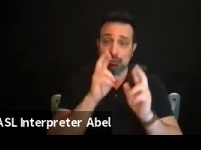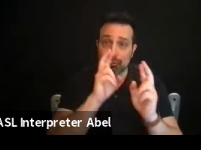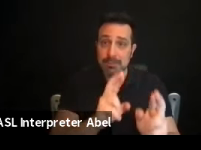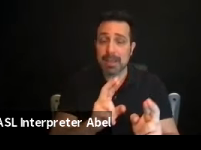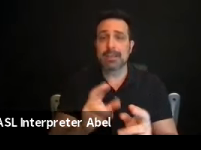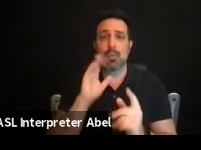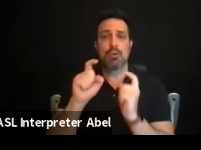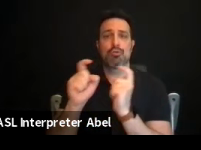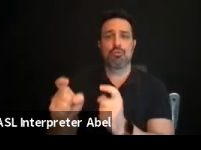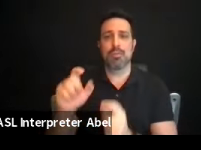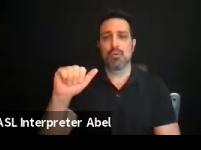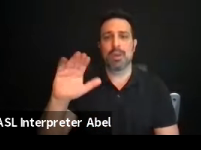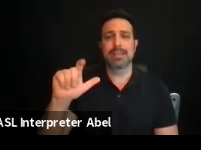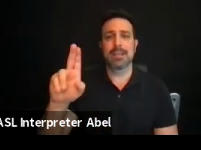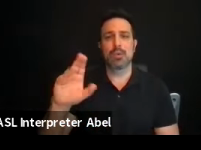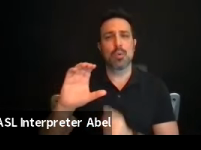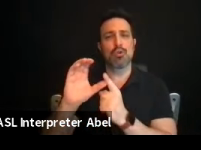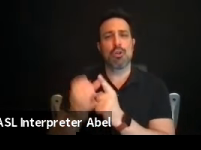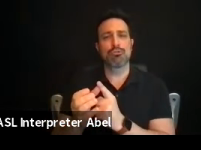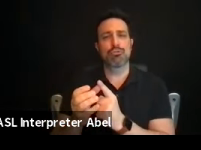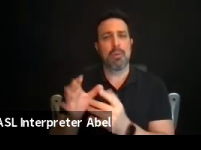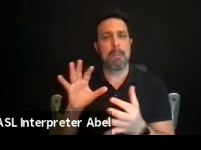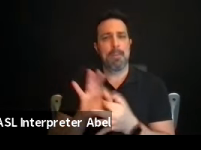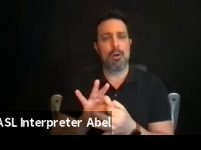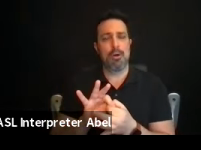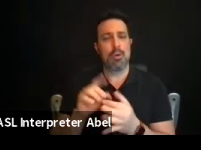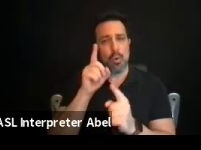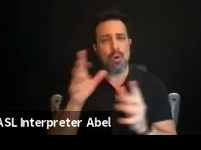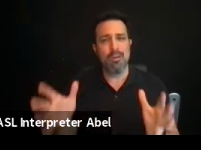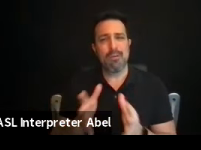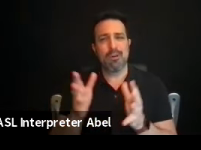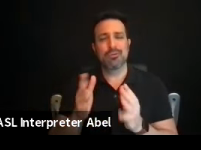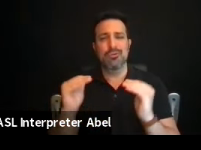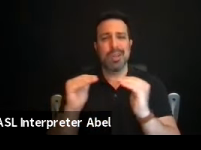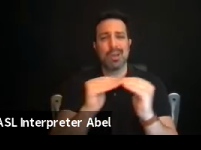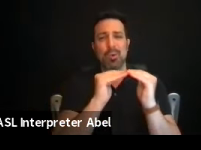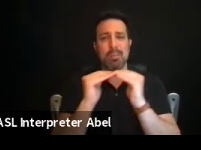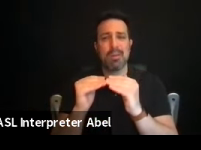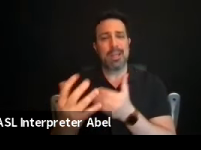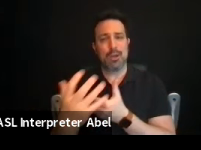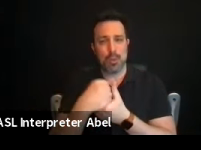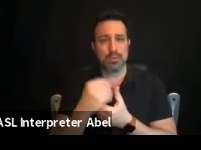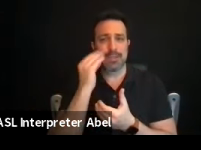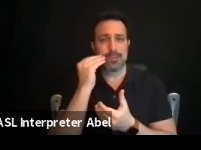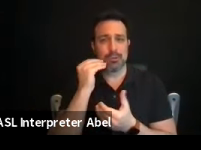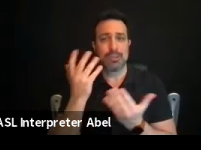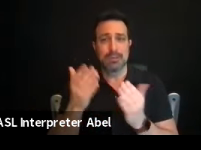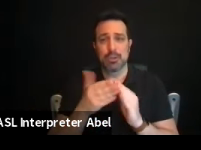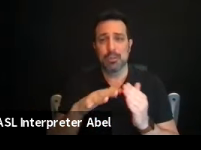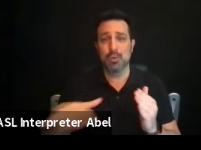gender identity, religion, ability and Socio-economic circumstance. We each will respect and contribute to the